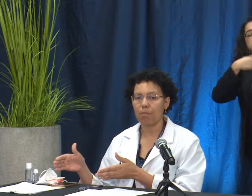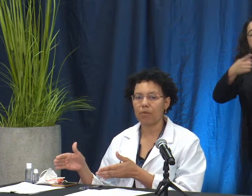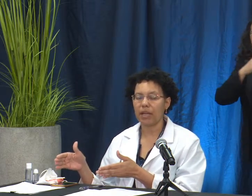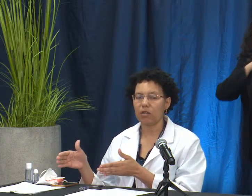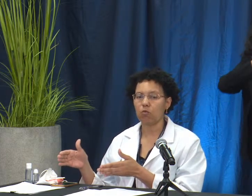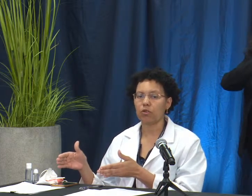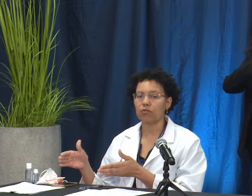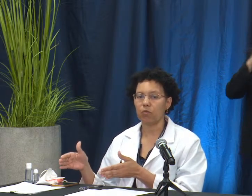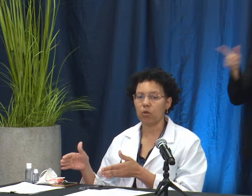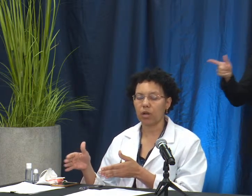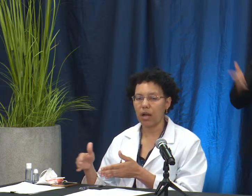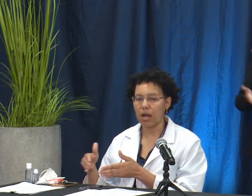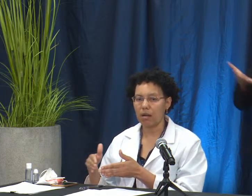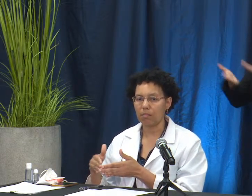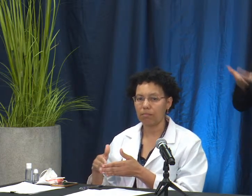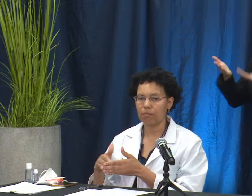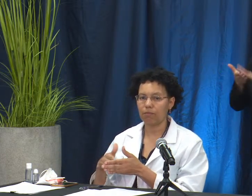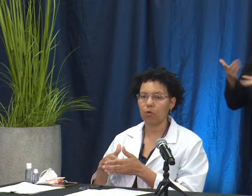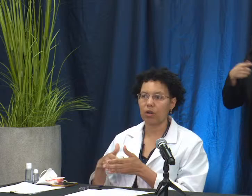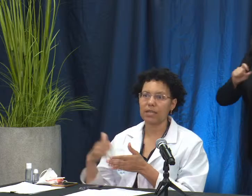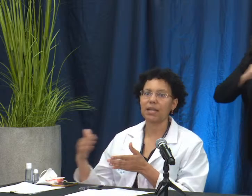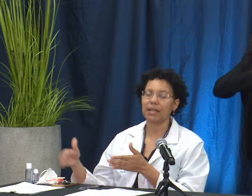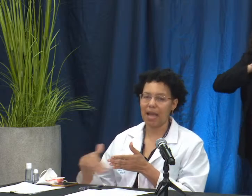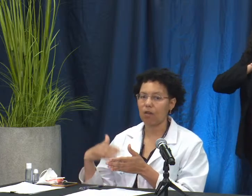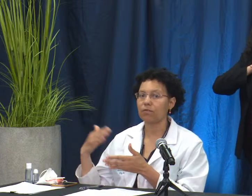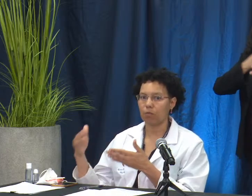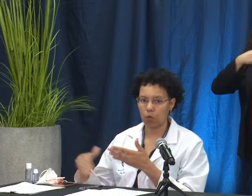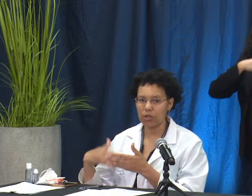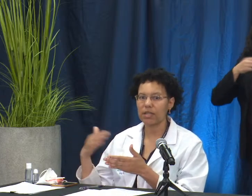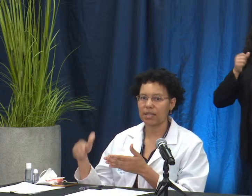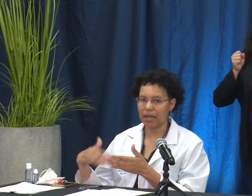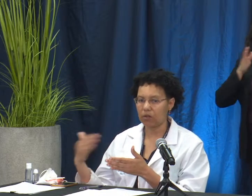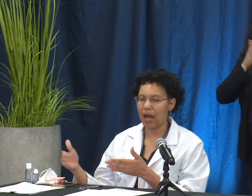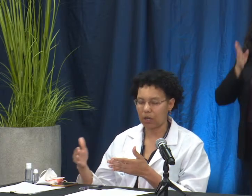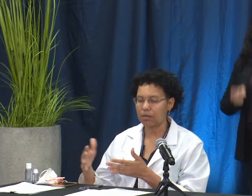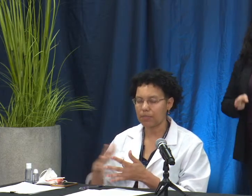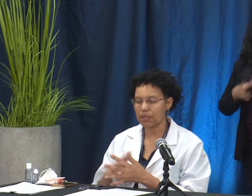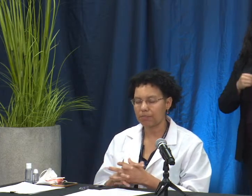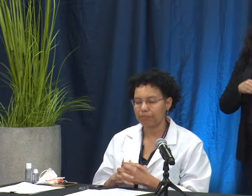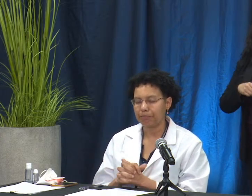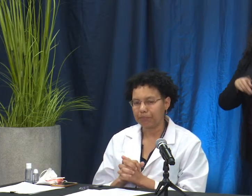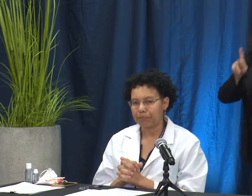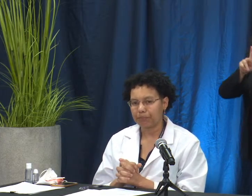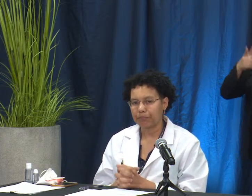operate in order for us not to have worse societal outcomes.